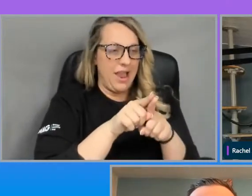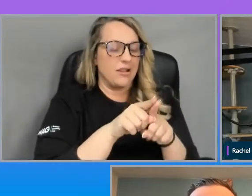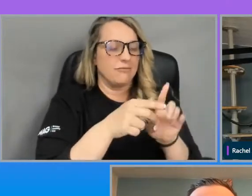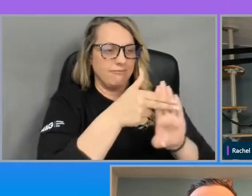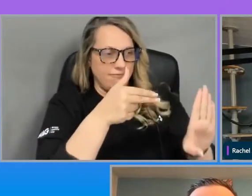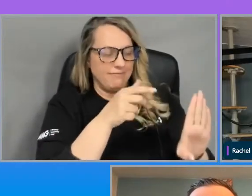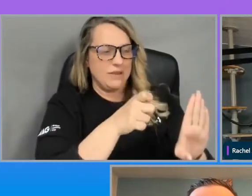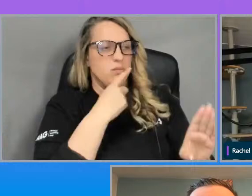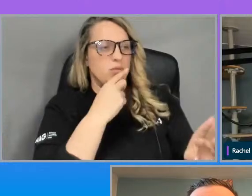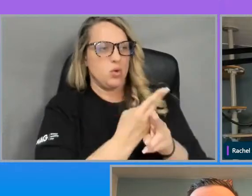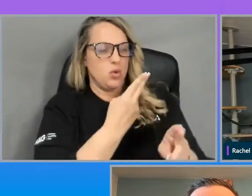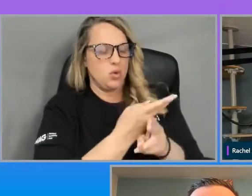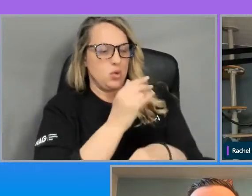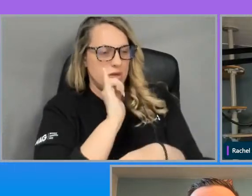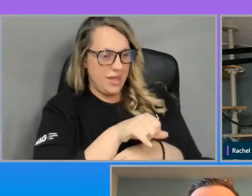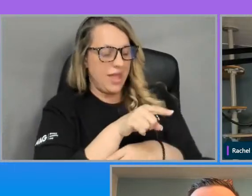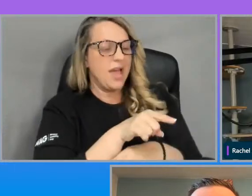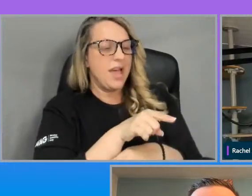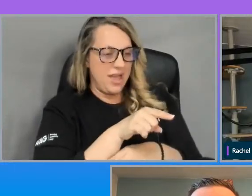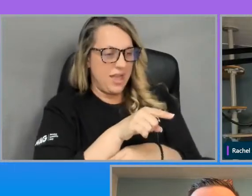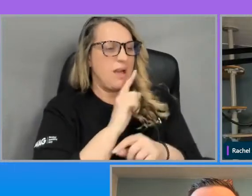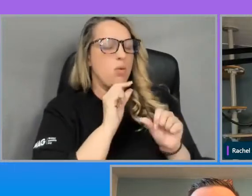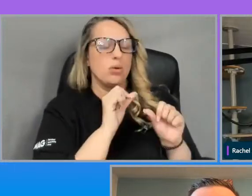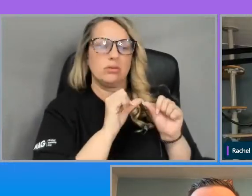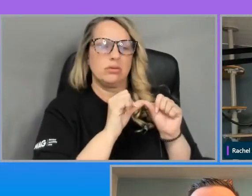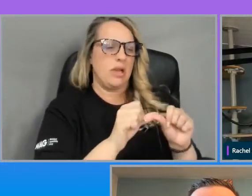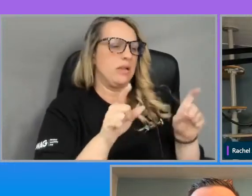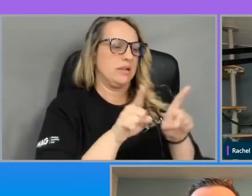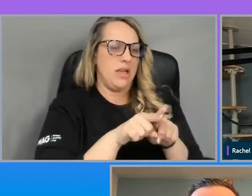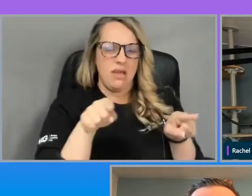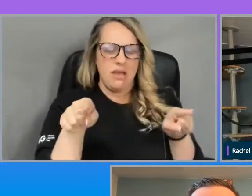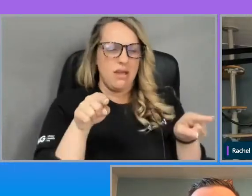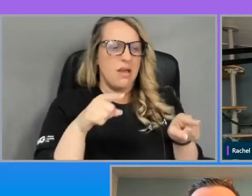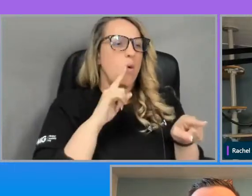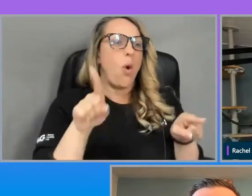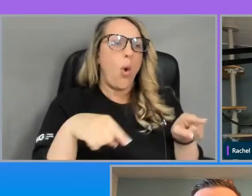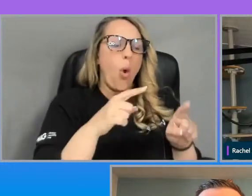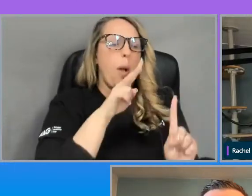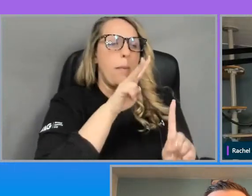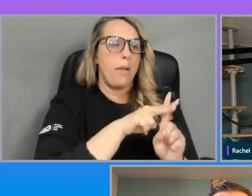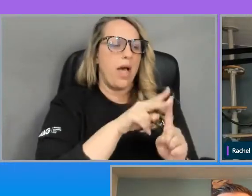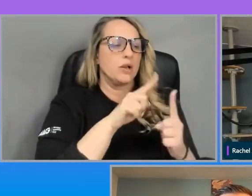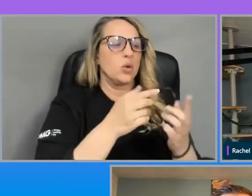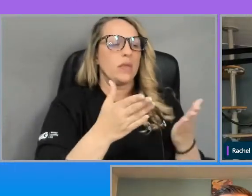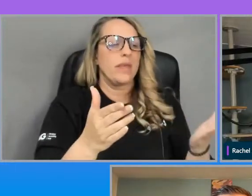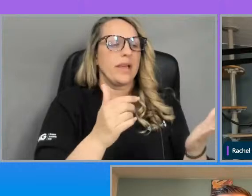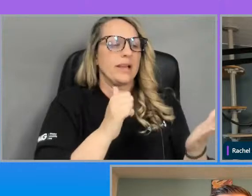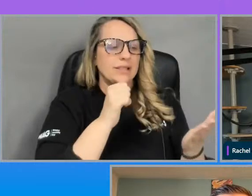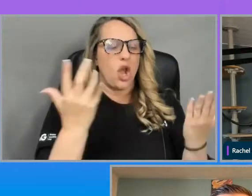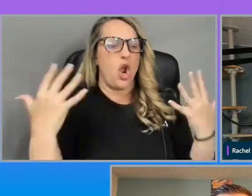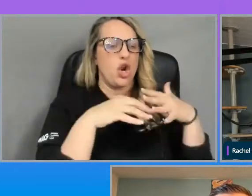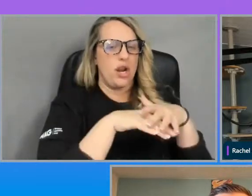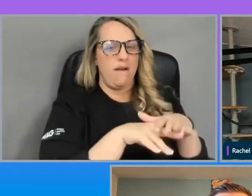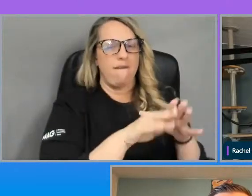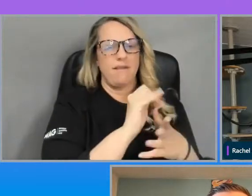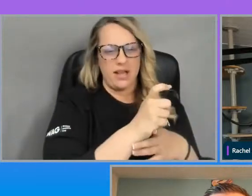being used that that should all all stay the same. And as I say, we are only applying this to